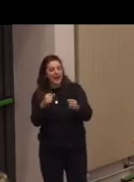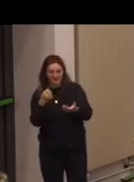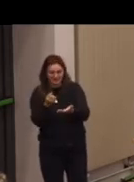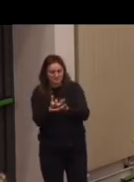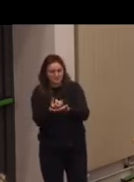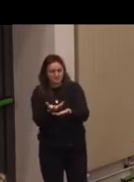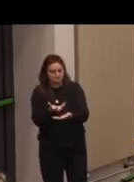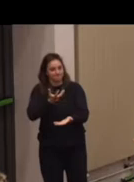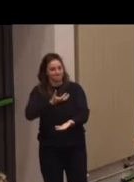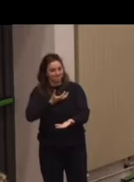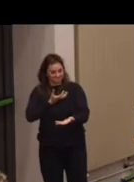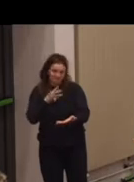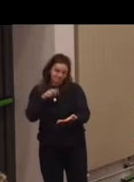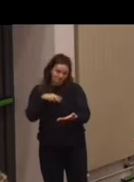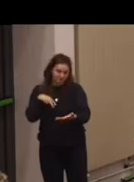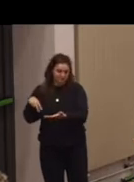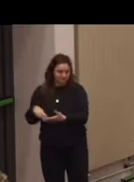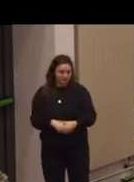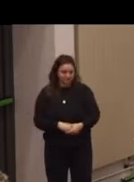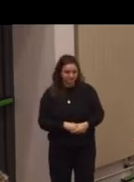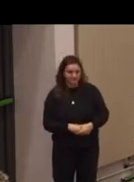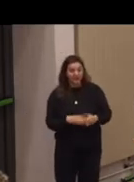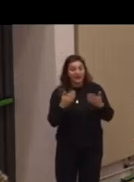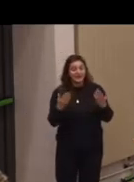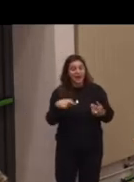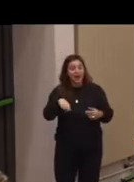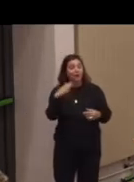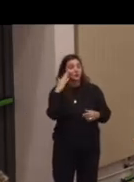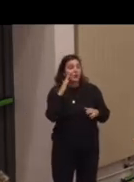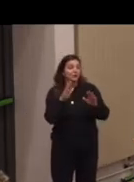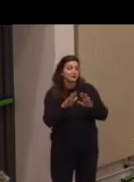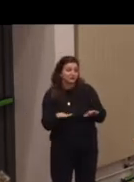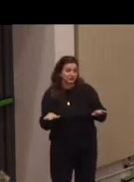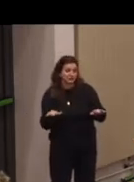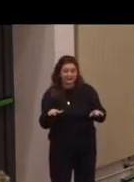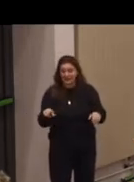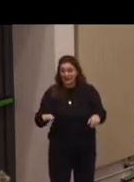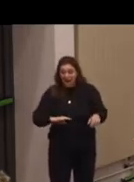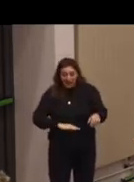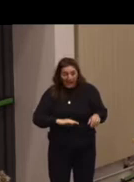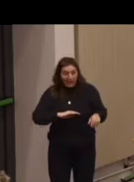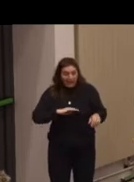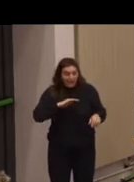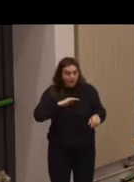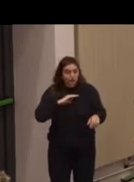additional needs for AT. Their growing bodies require adaptation and replacement of AT.